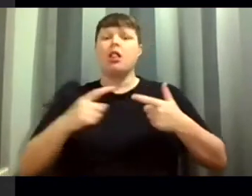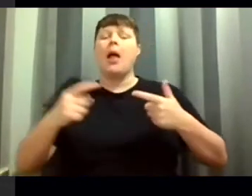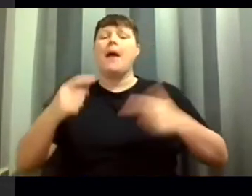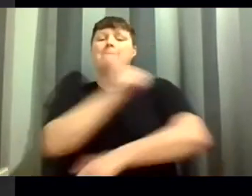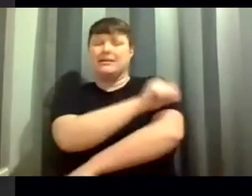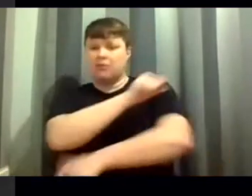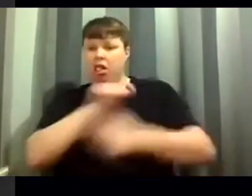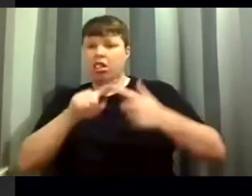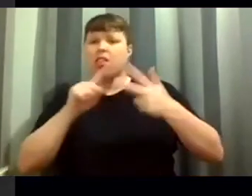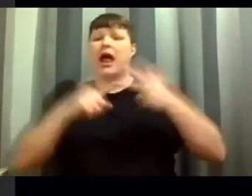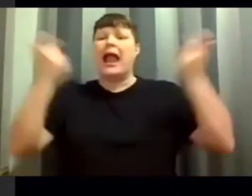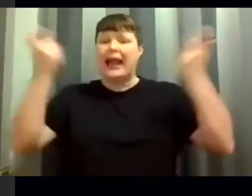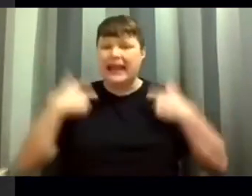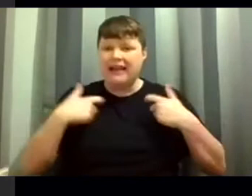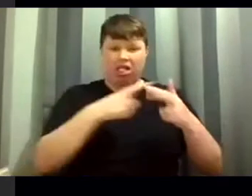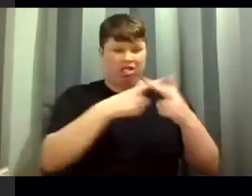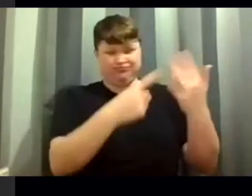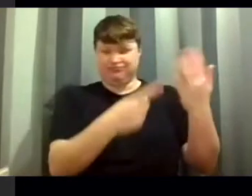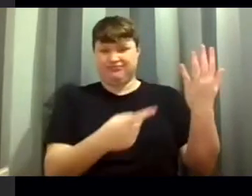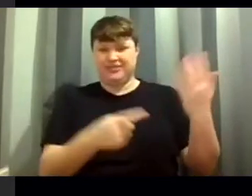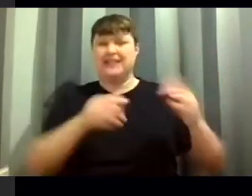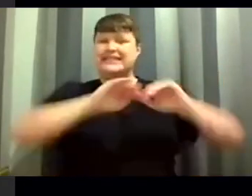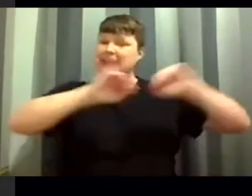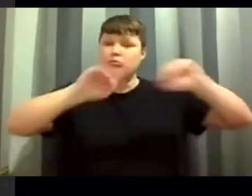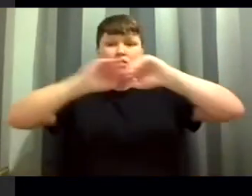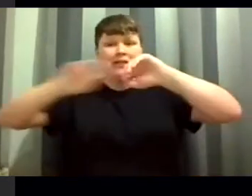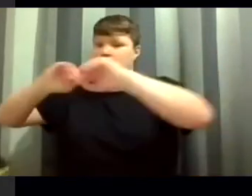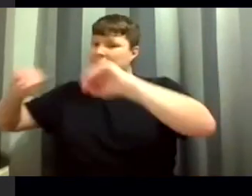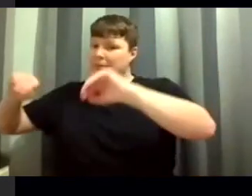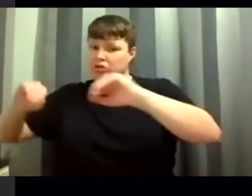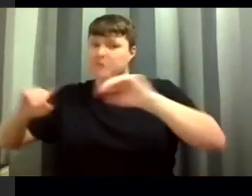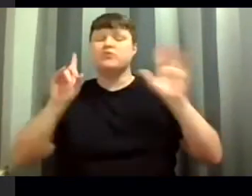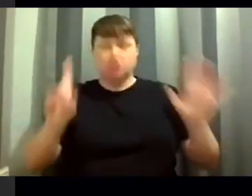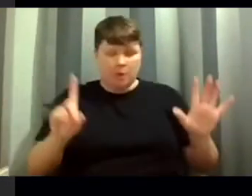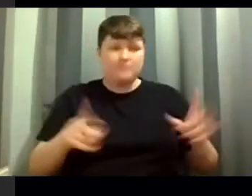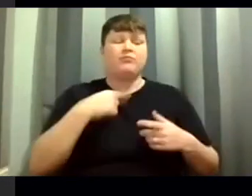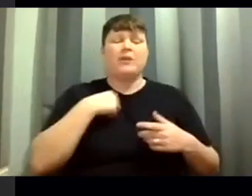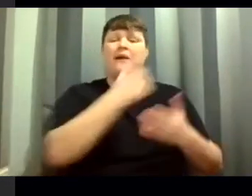processes but, also, I was giving some reassurance here that this wasn't going to be that big a deal.